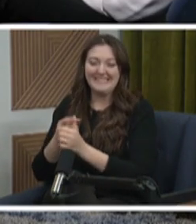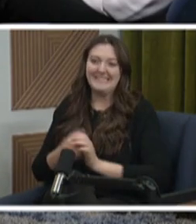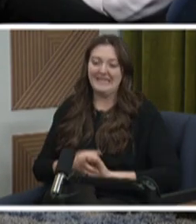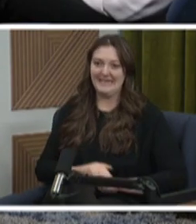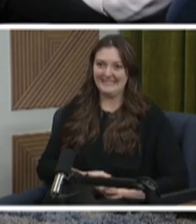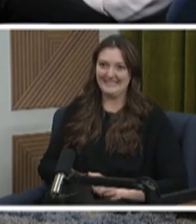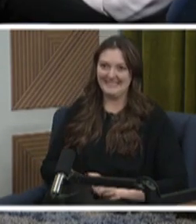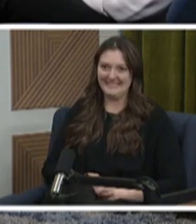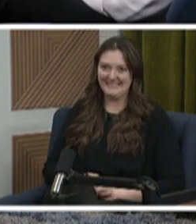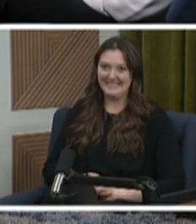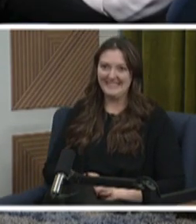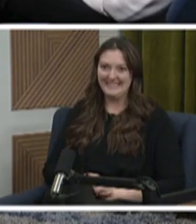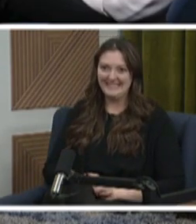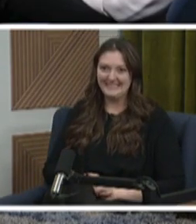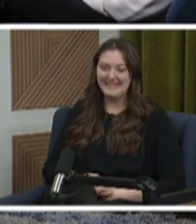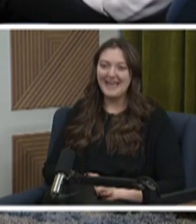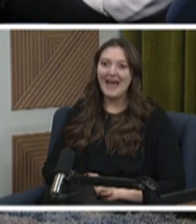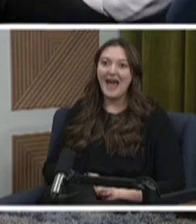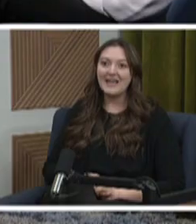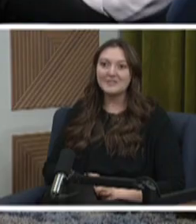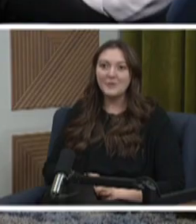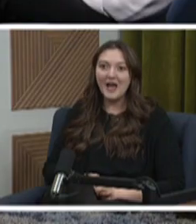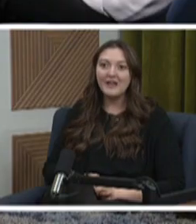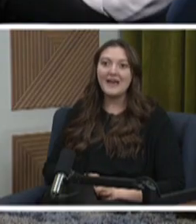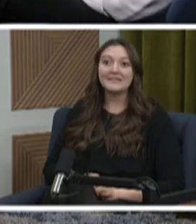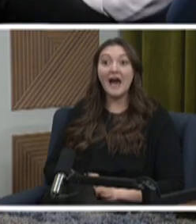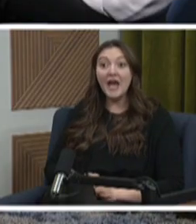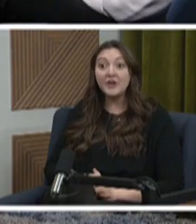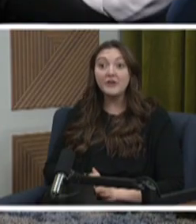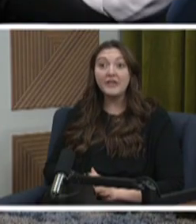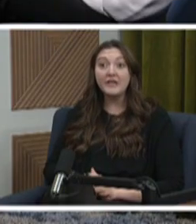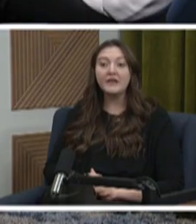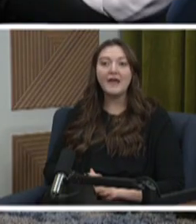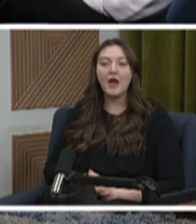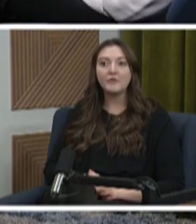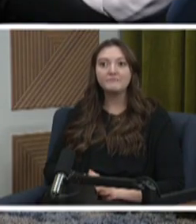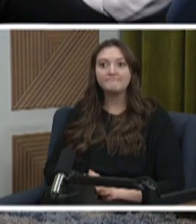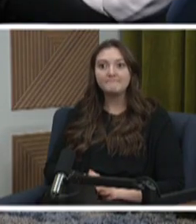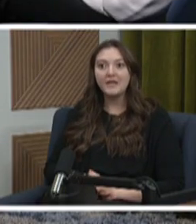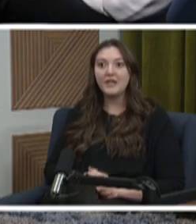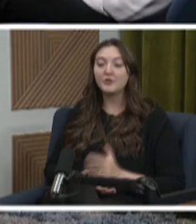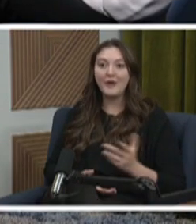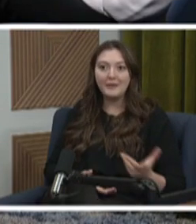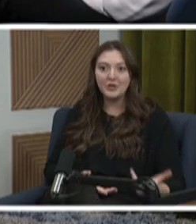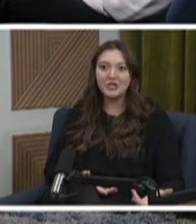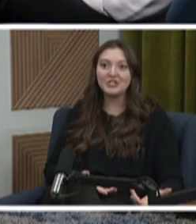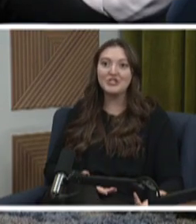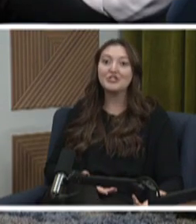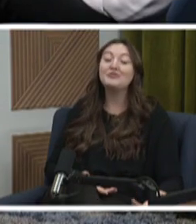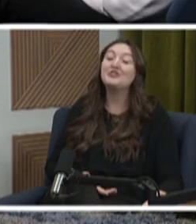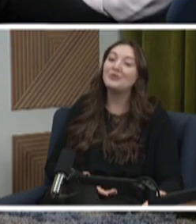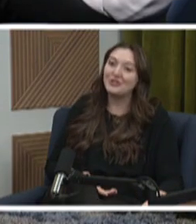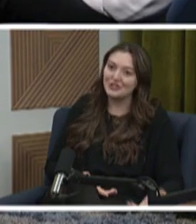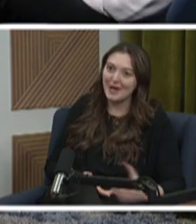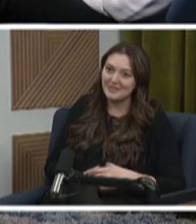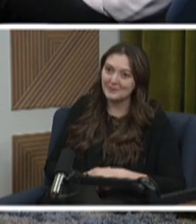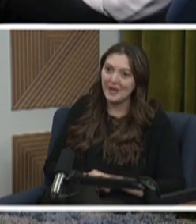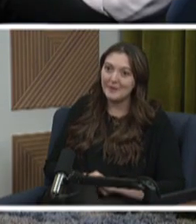Yes. As well as hiring the right person to do the job as well.